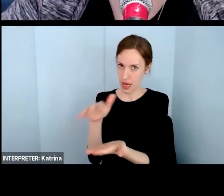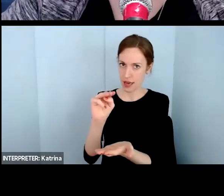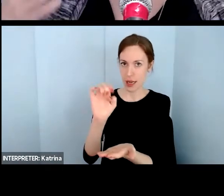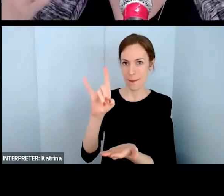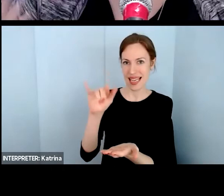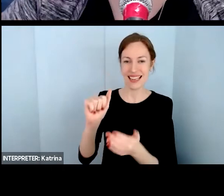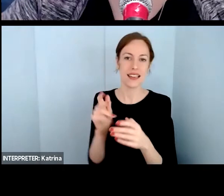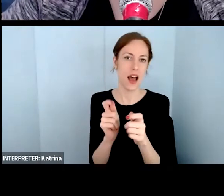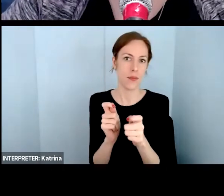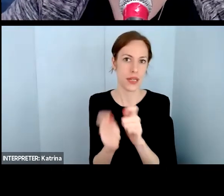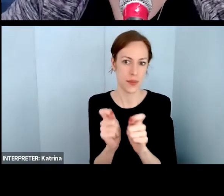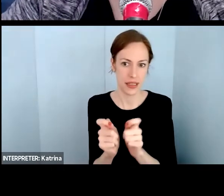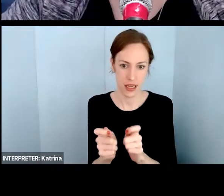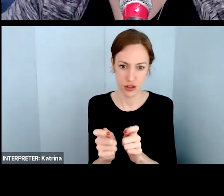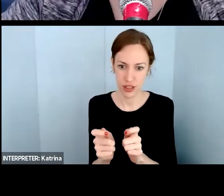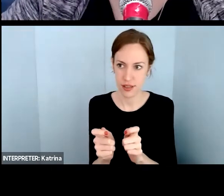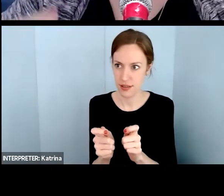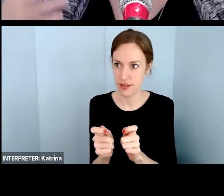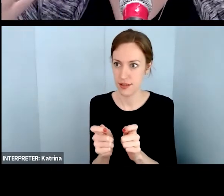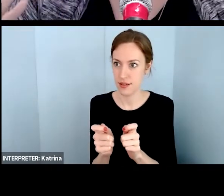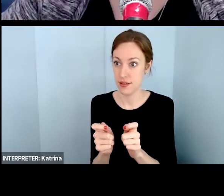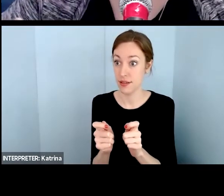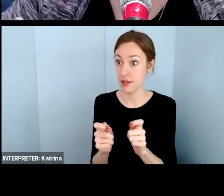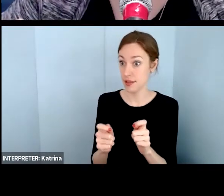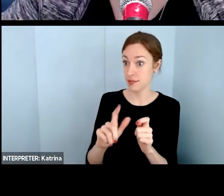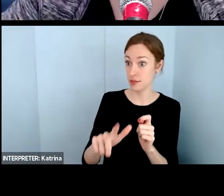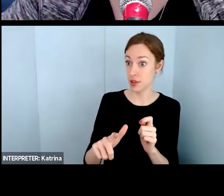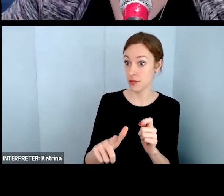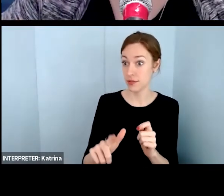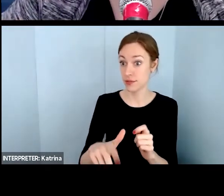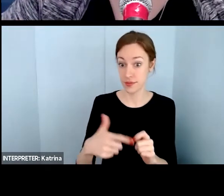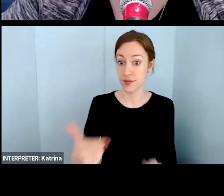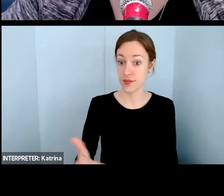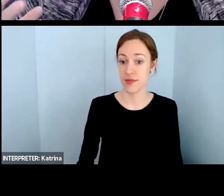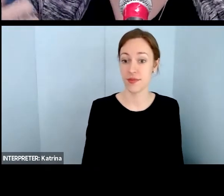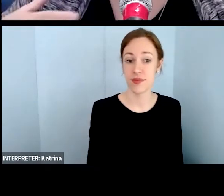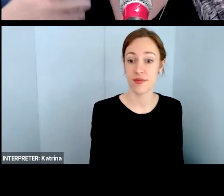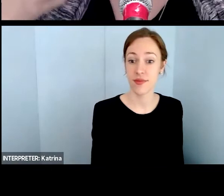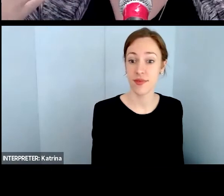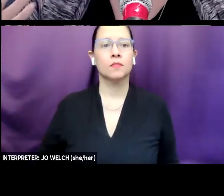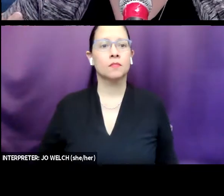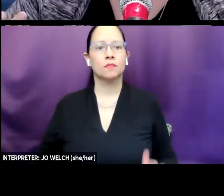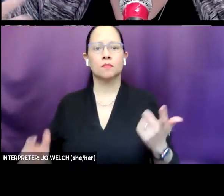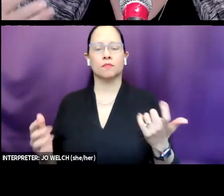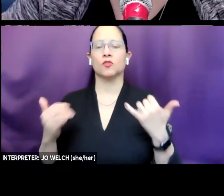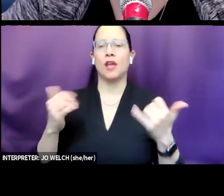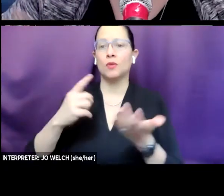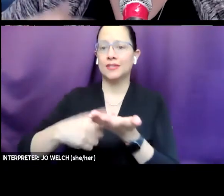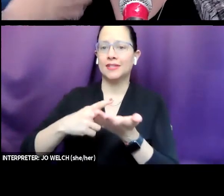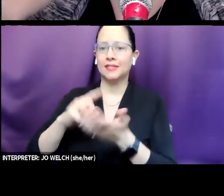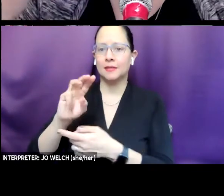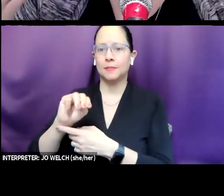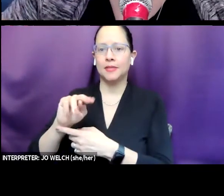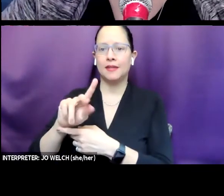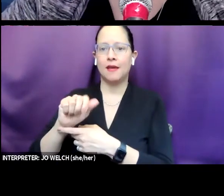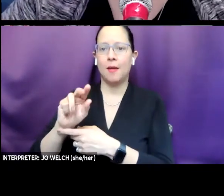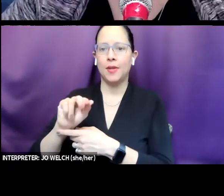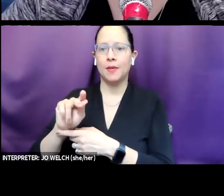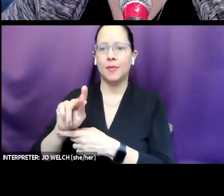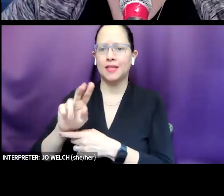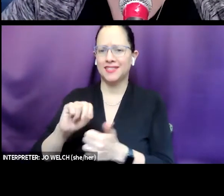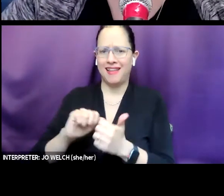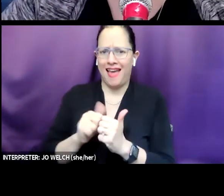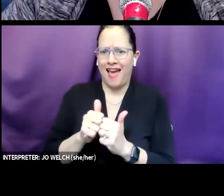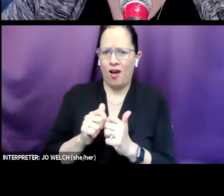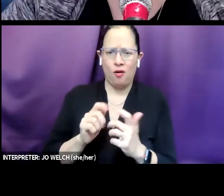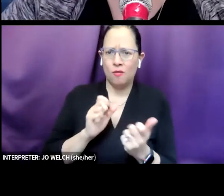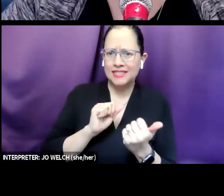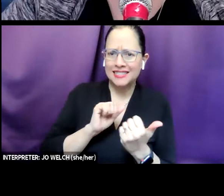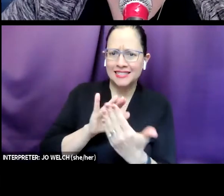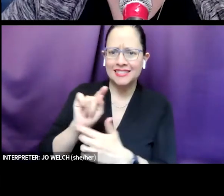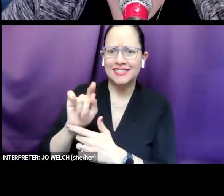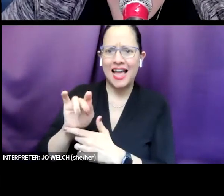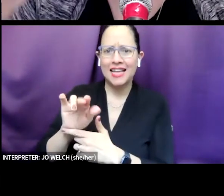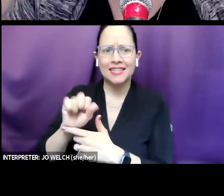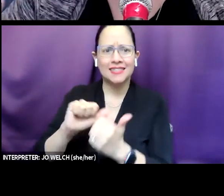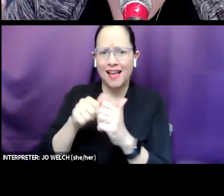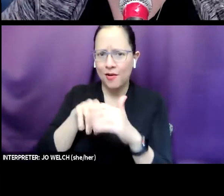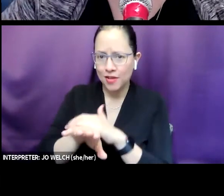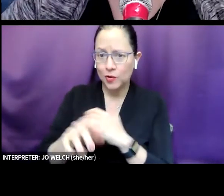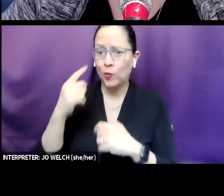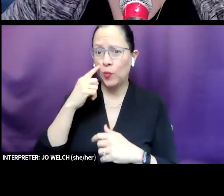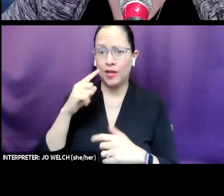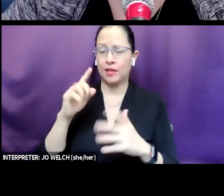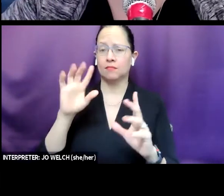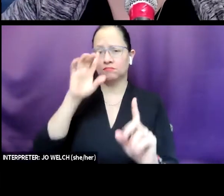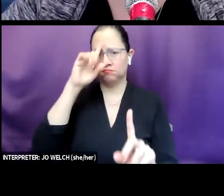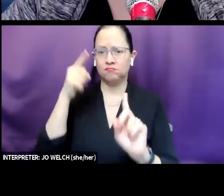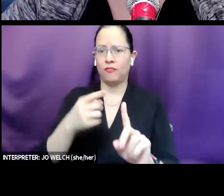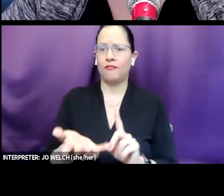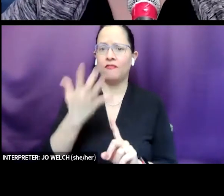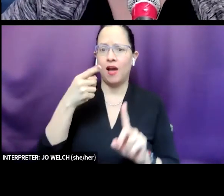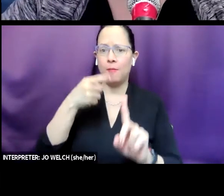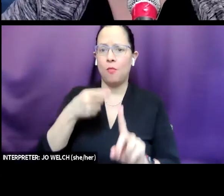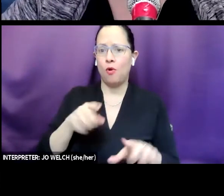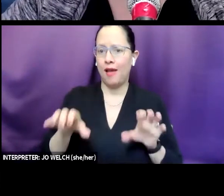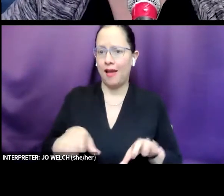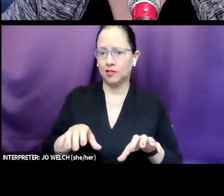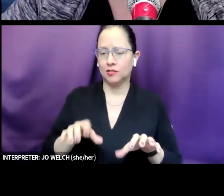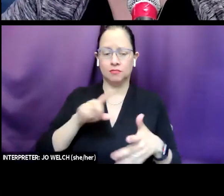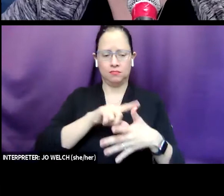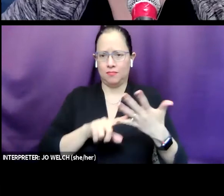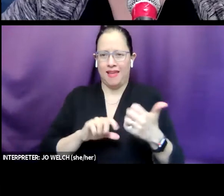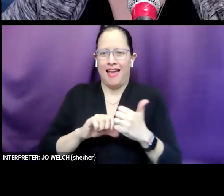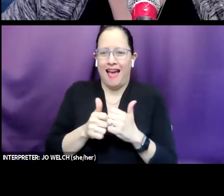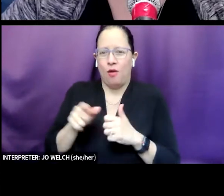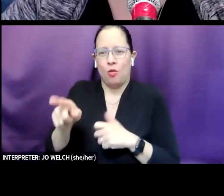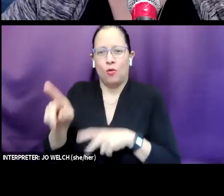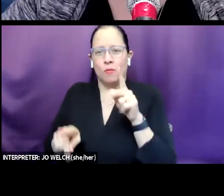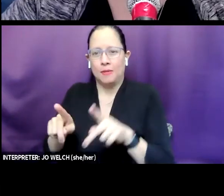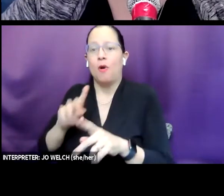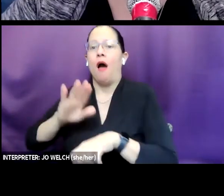we've got the media manipulation casebook baked into it as a set of theories and methods about how manipulation happens, what the tactics are. And we basically look for five points of action when we want to understand how manipulators are are achieving